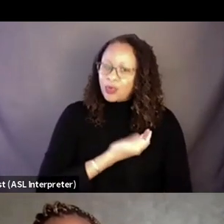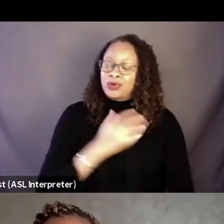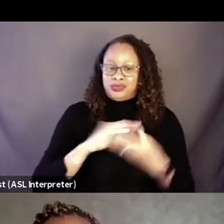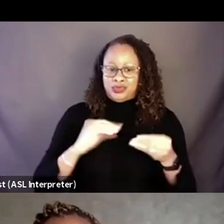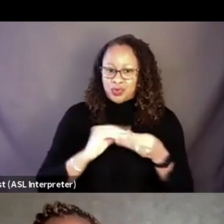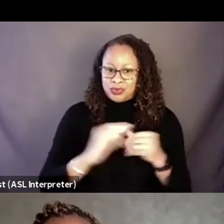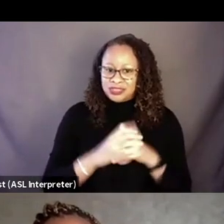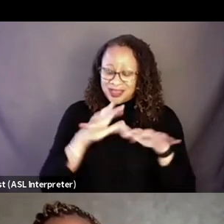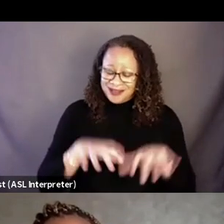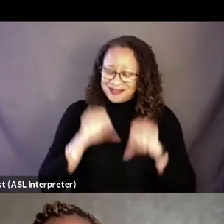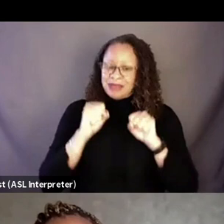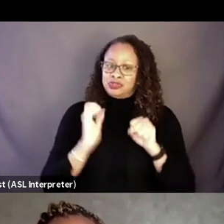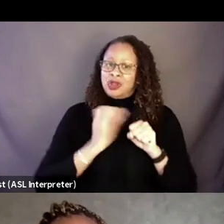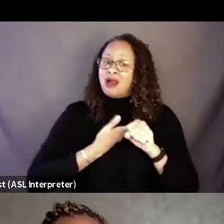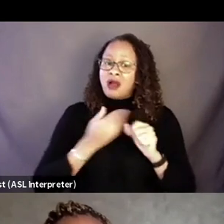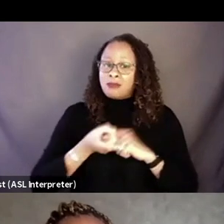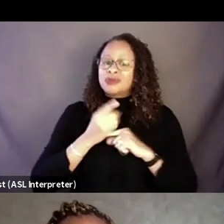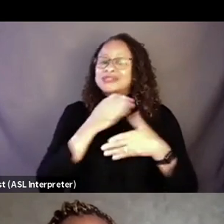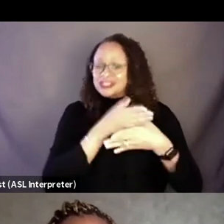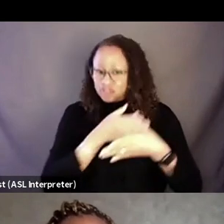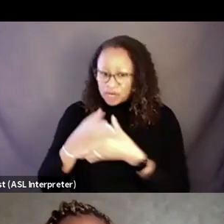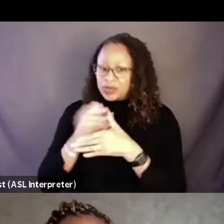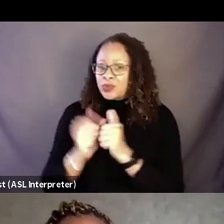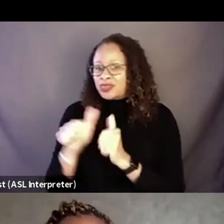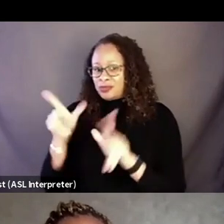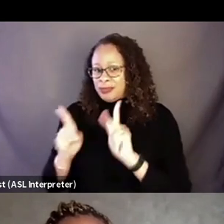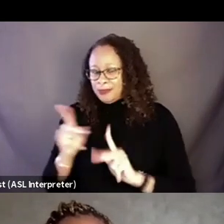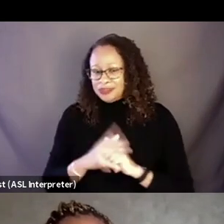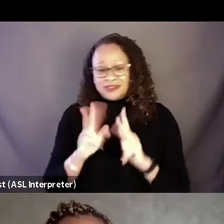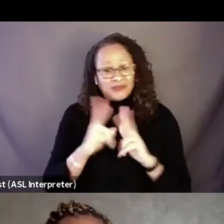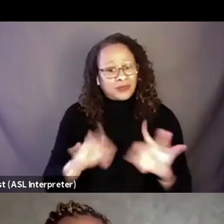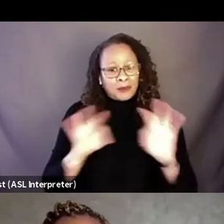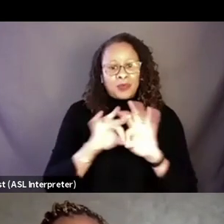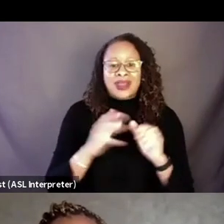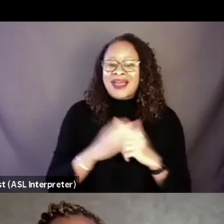and sharing them with other people. And it kind of has a different connection.